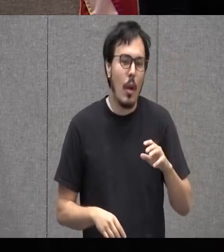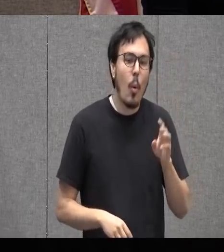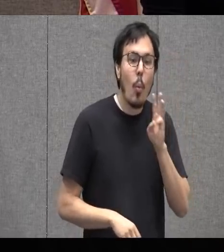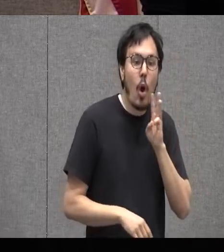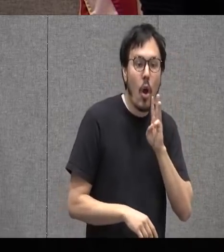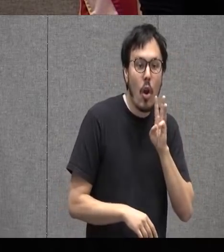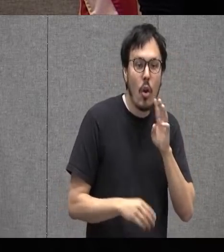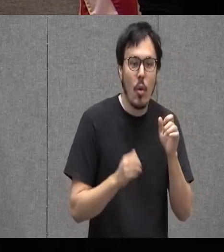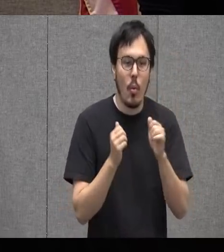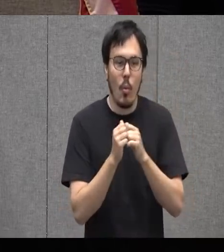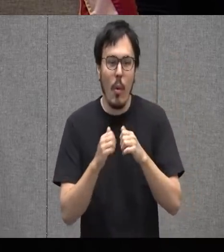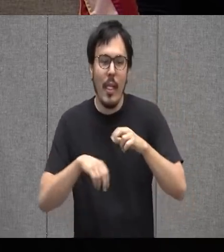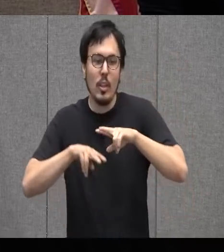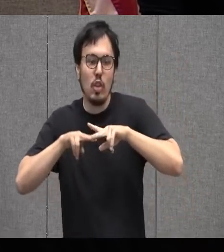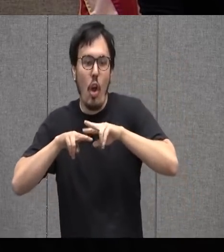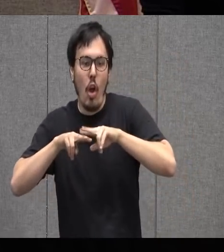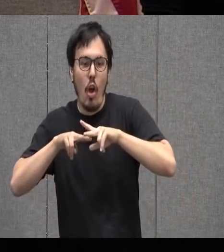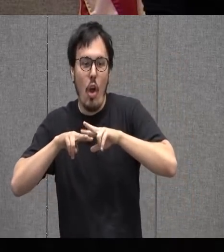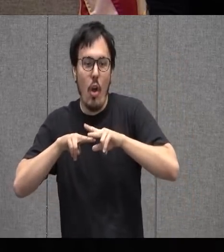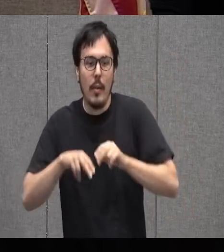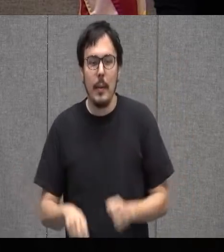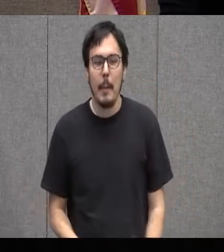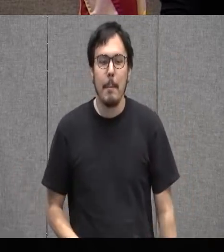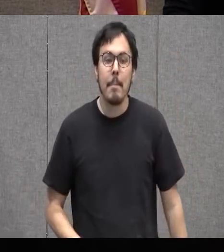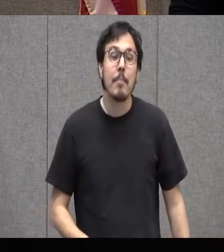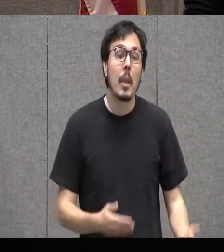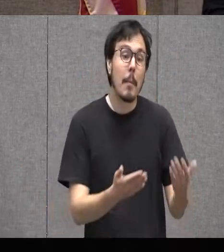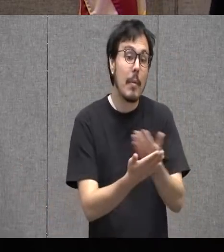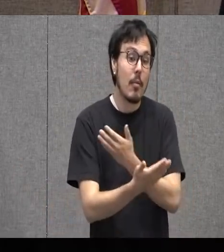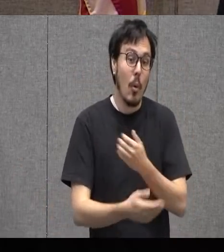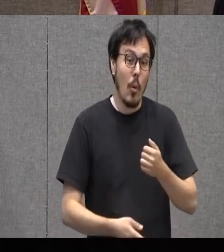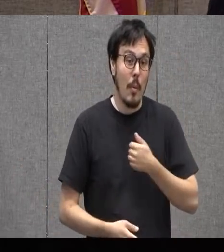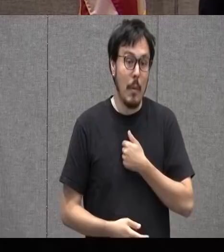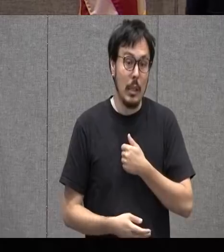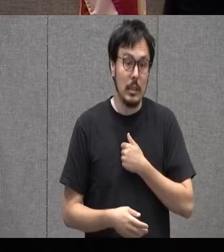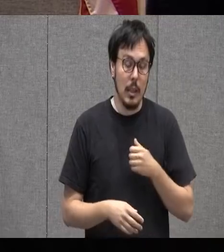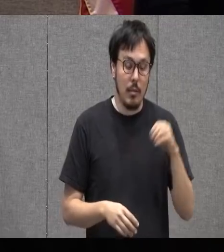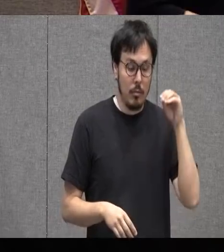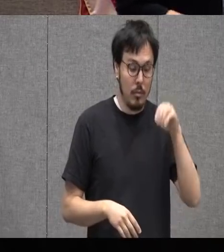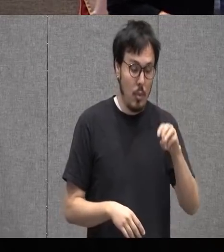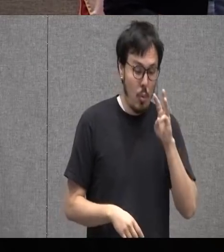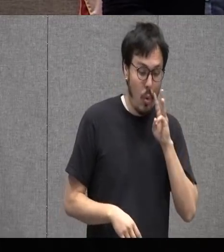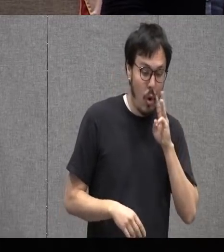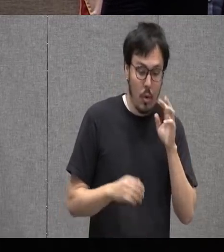So before I put table salt in water, I made some observations.